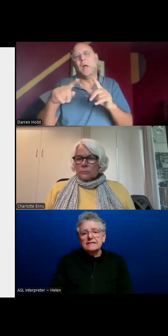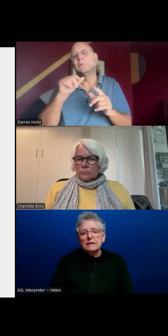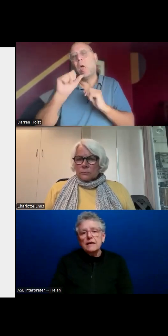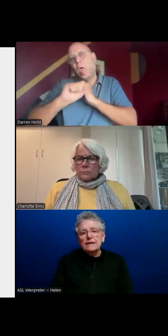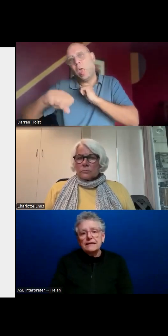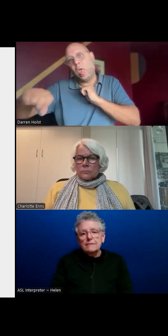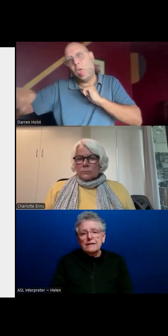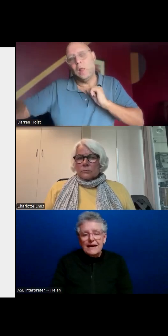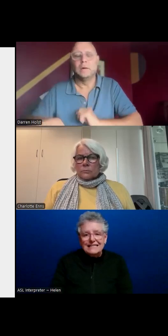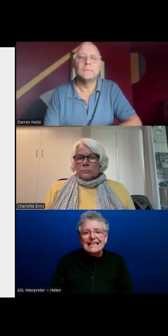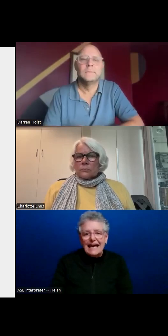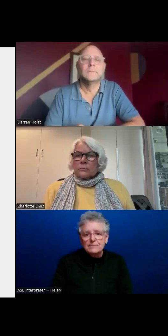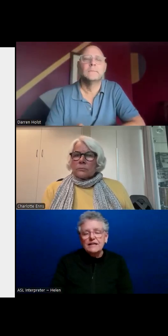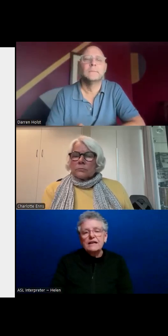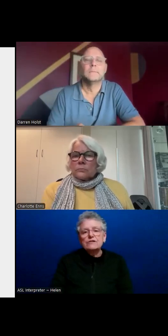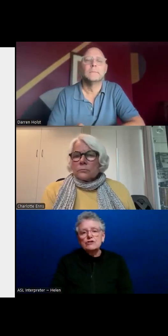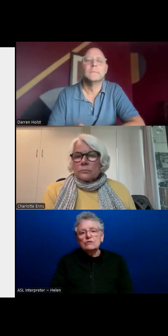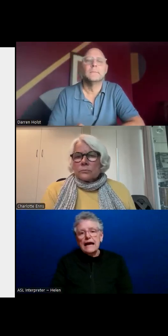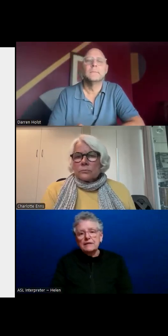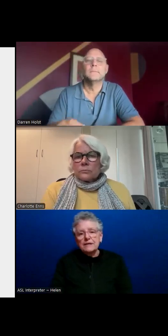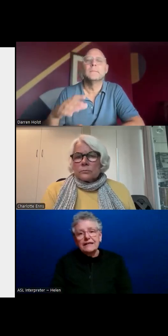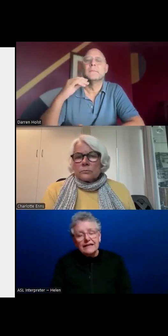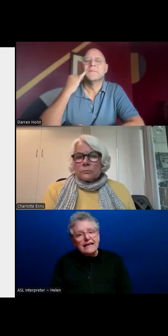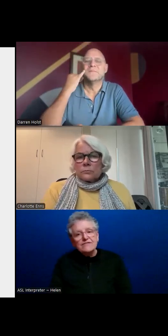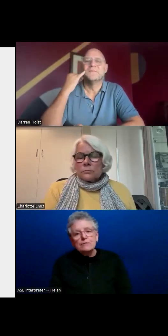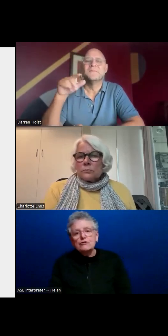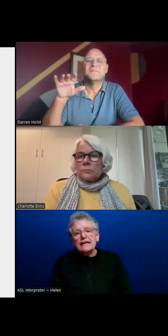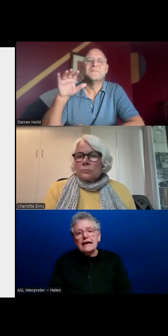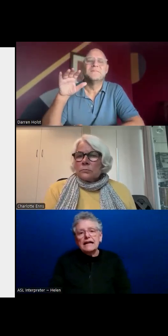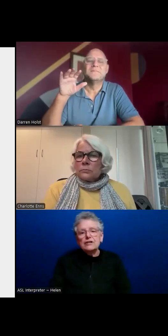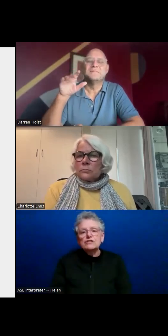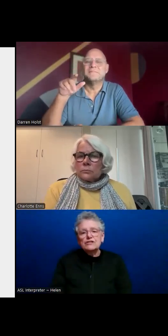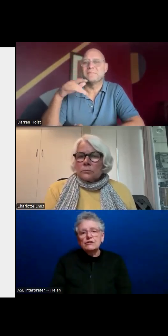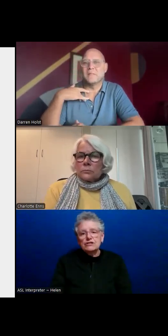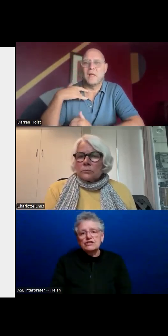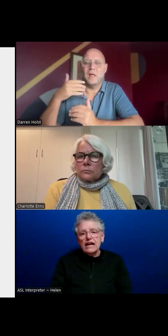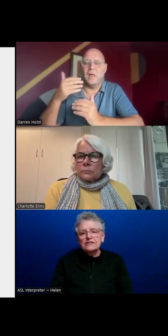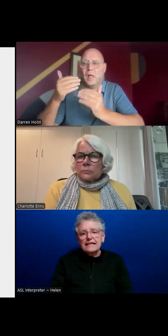to give their best guest-- But best guess, but again, there's no time limit. And if they were dragging on and on, you would just